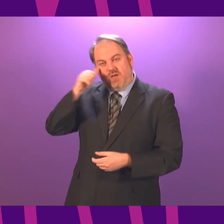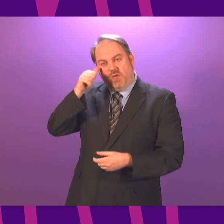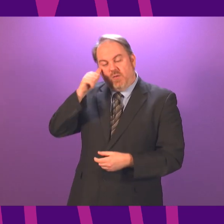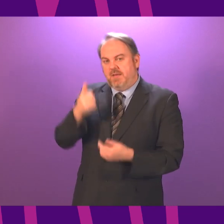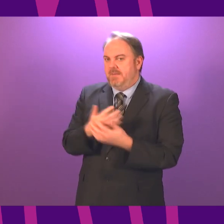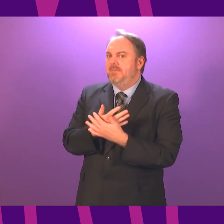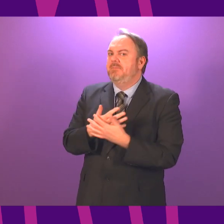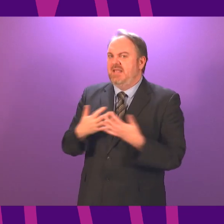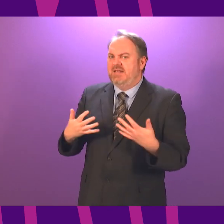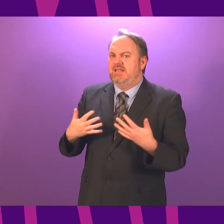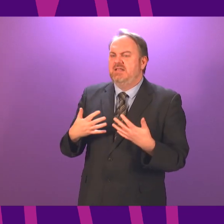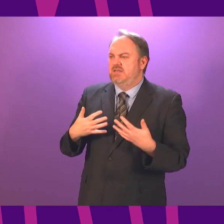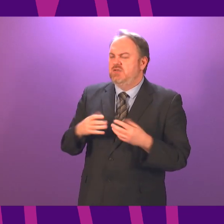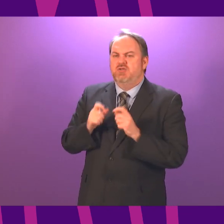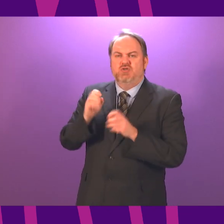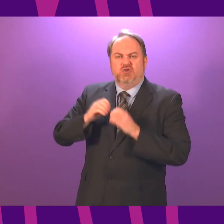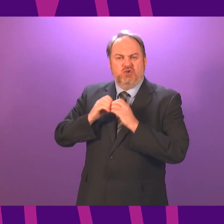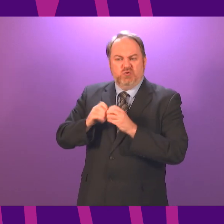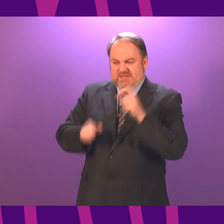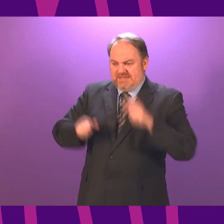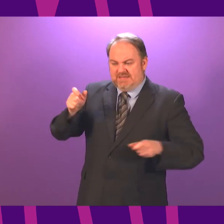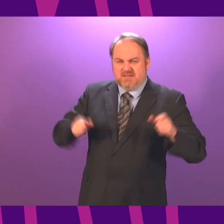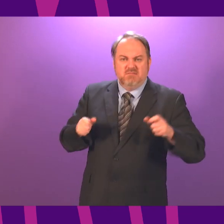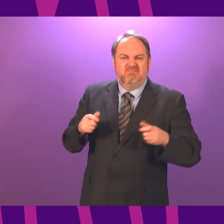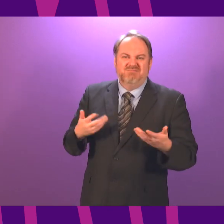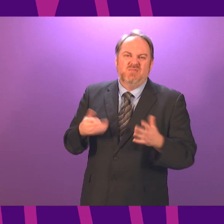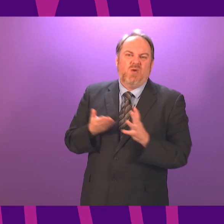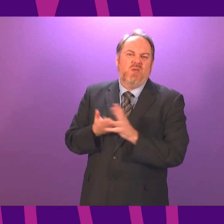they have had their education disrupted. Everyone is suffering disruption, but